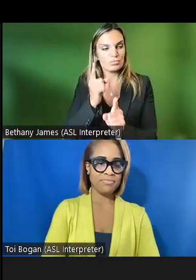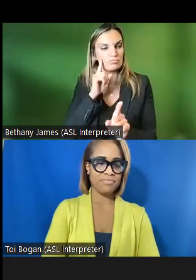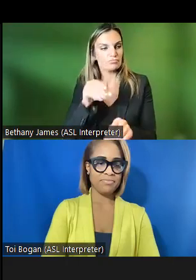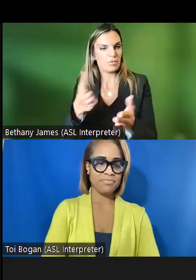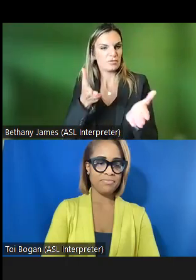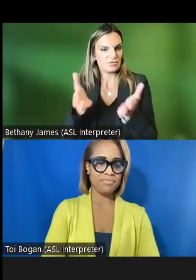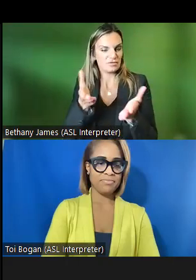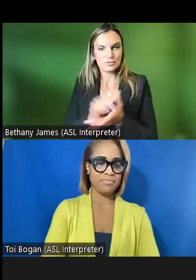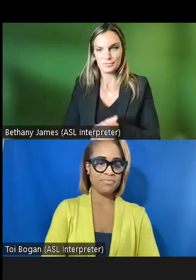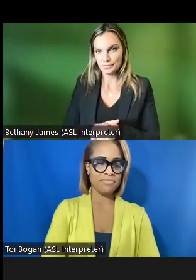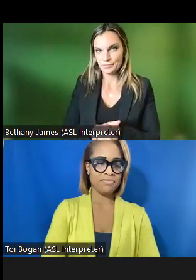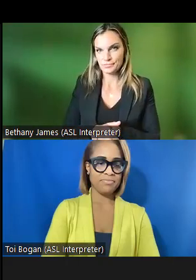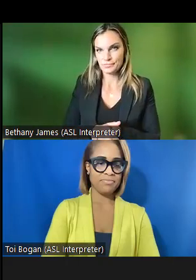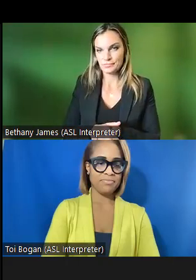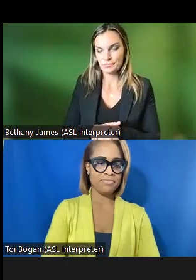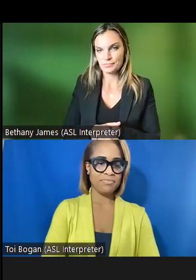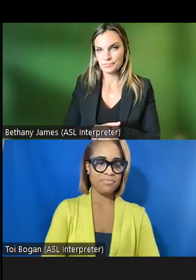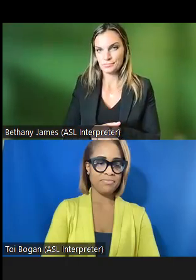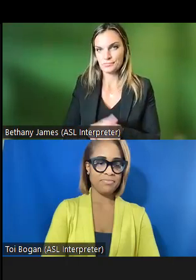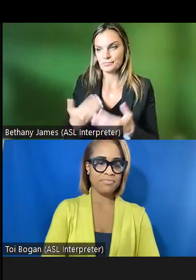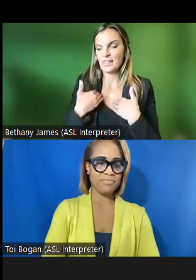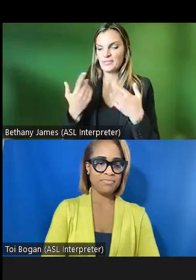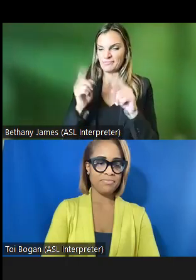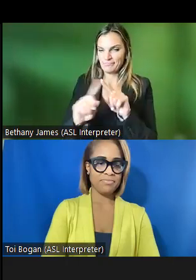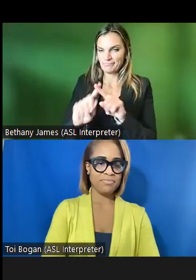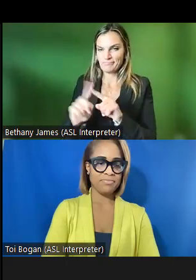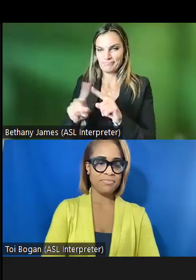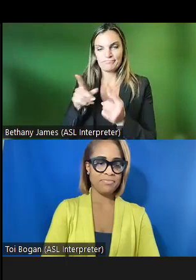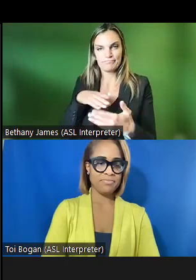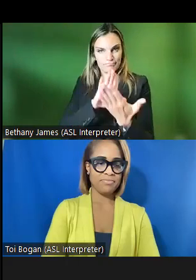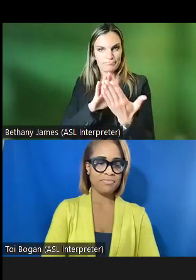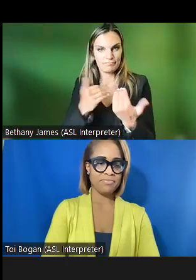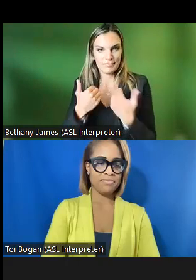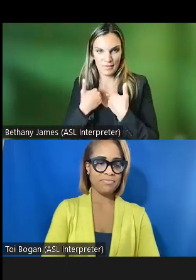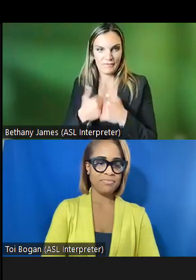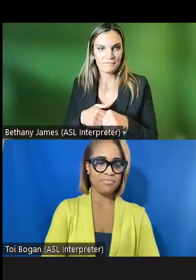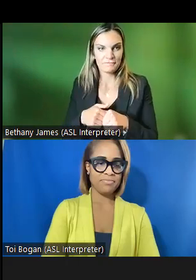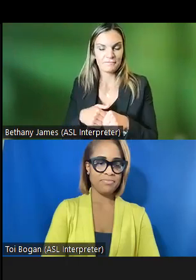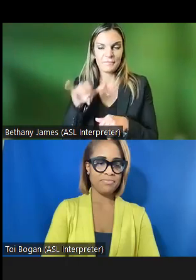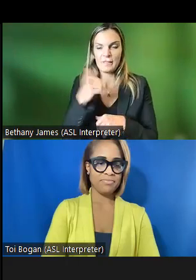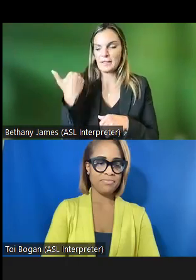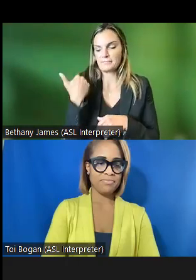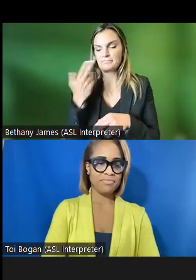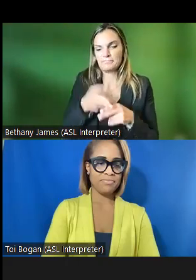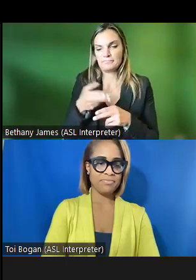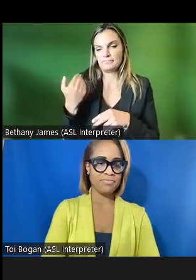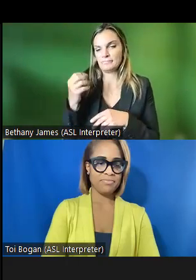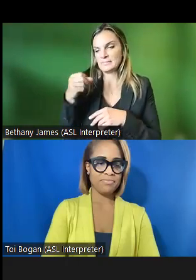So there are different avenues for that, and we, as I said earlier, September 13, you will